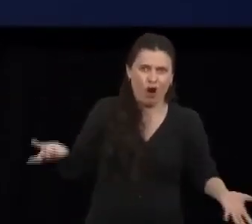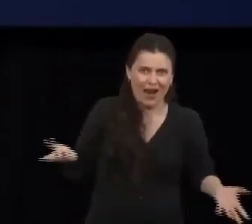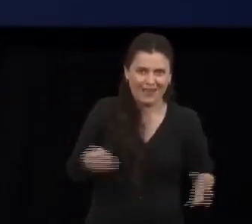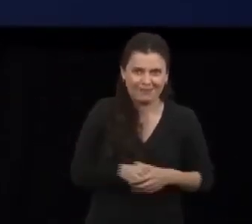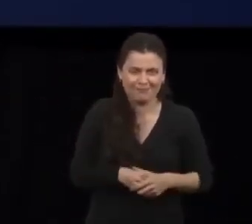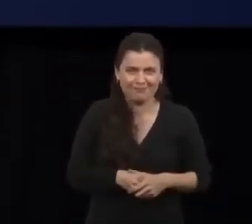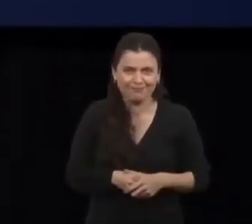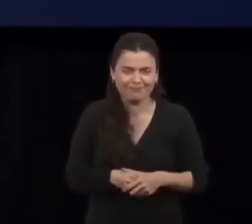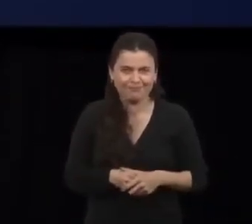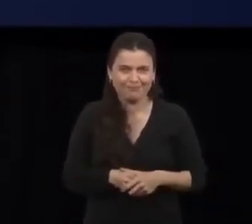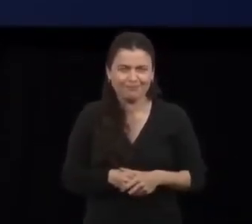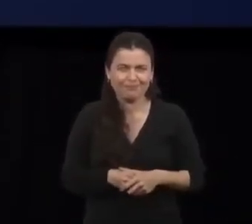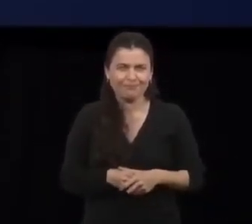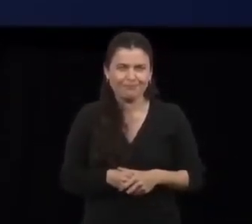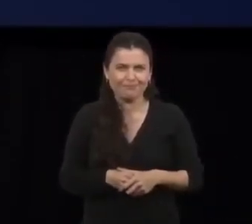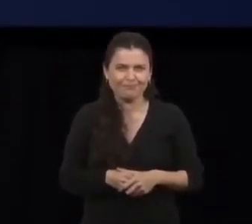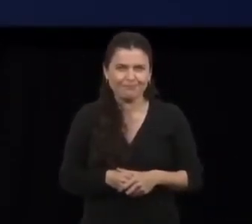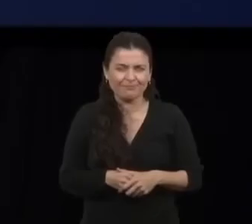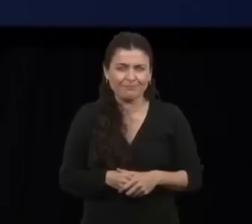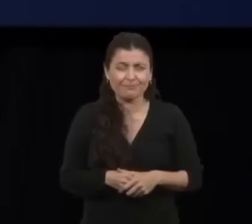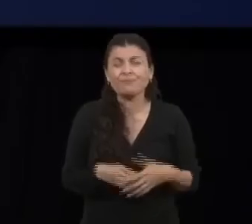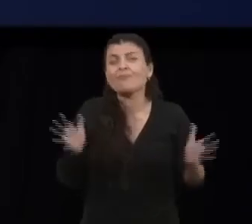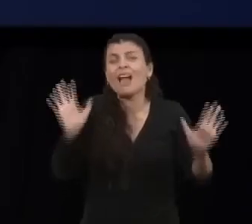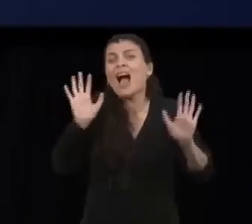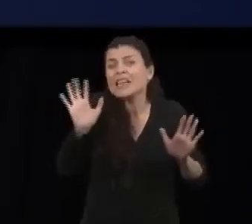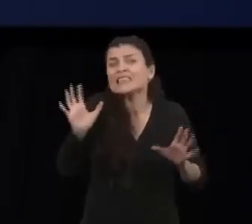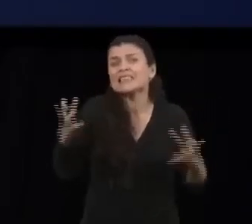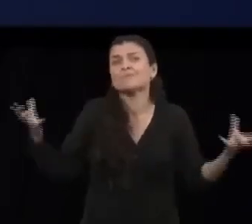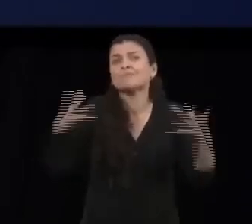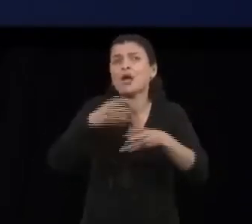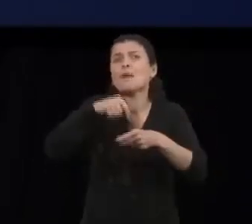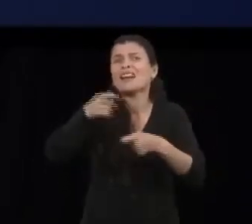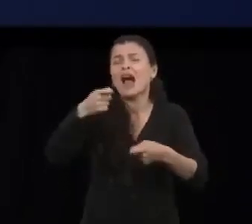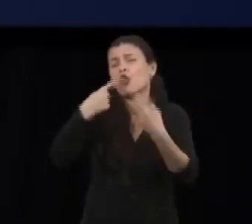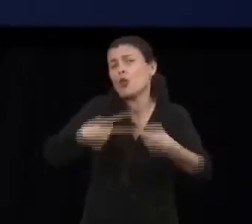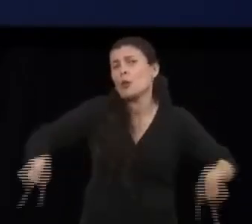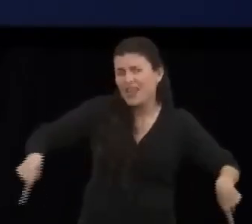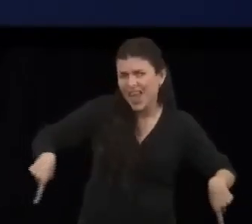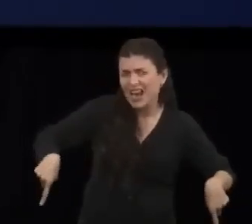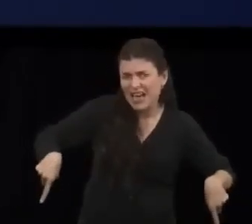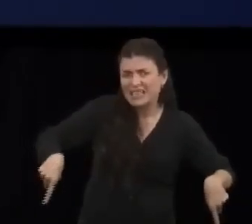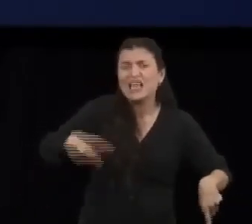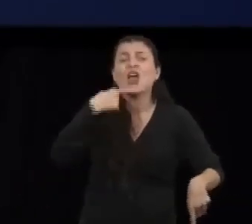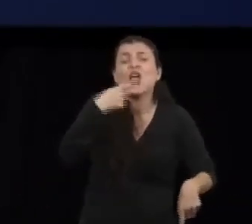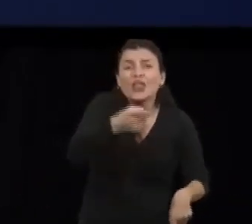in the goods market. In other words, overshooting is a consequence